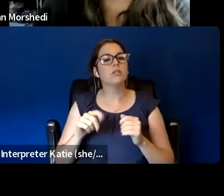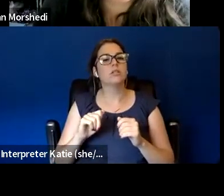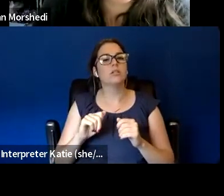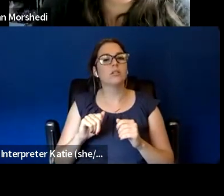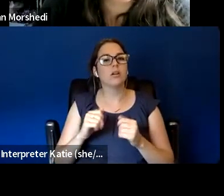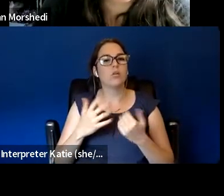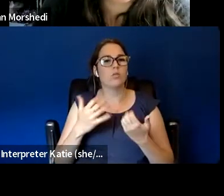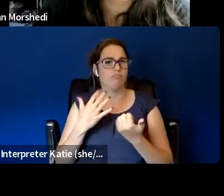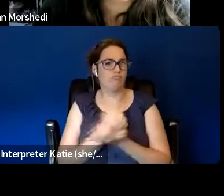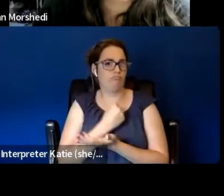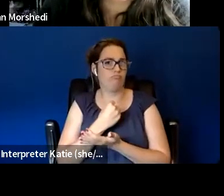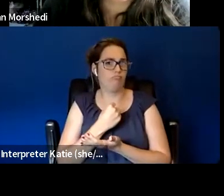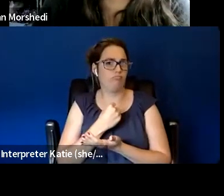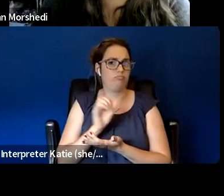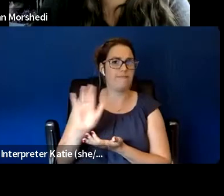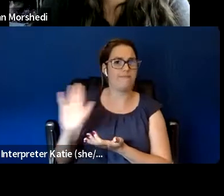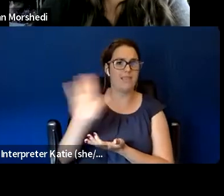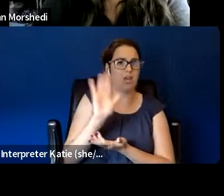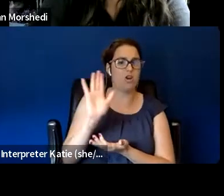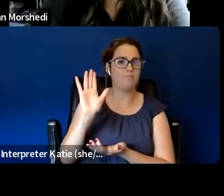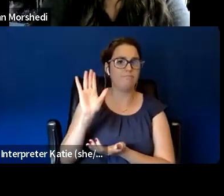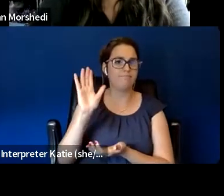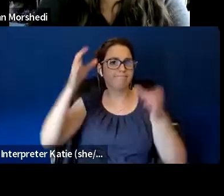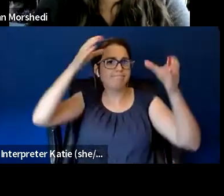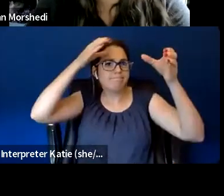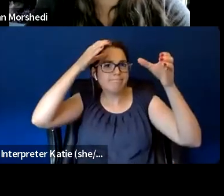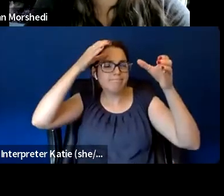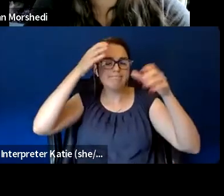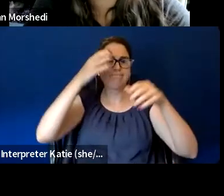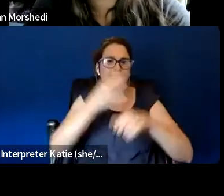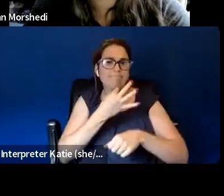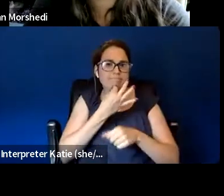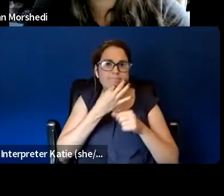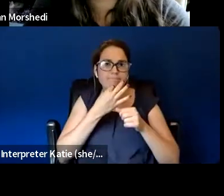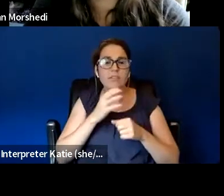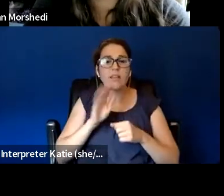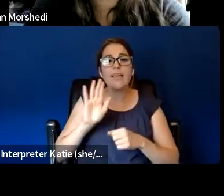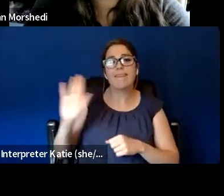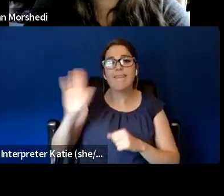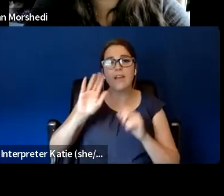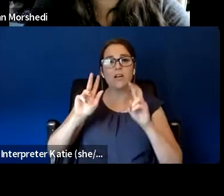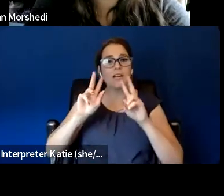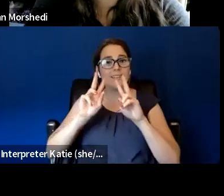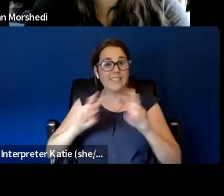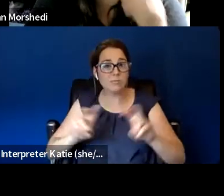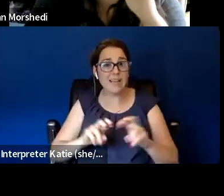of our great panelist's expertise, in particularly doing assessments and providing and connecting to behavioral healthcare as part of outreach.